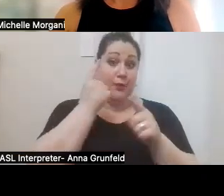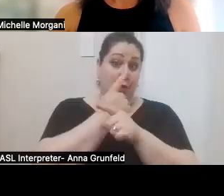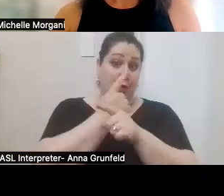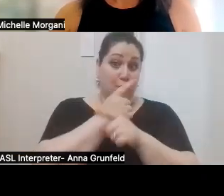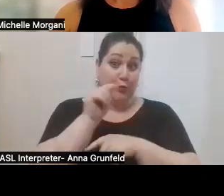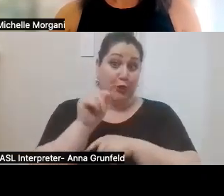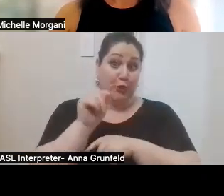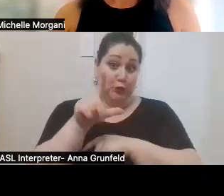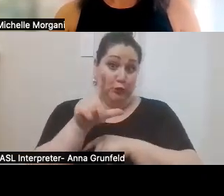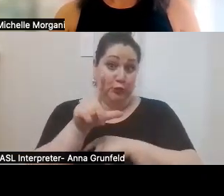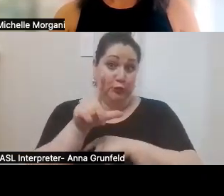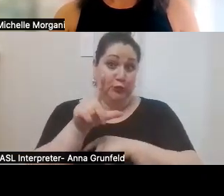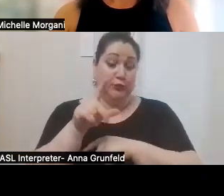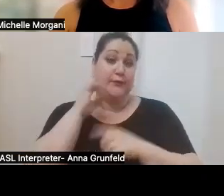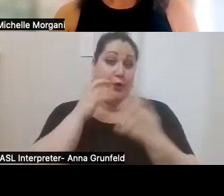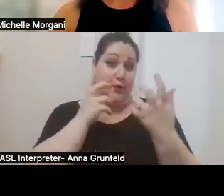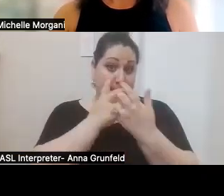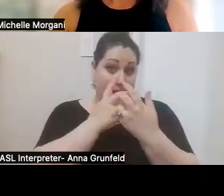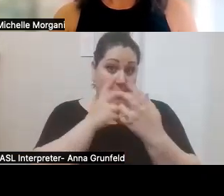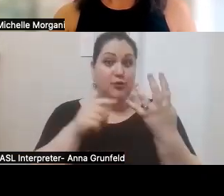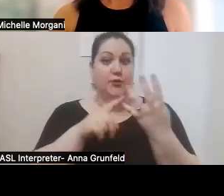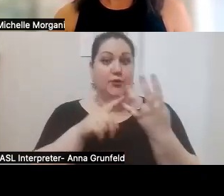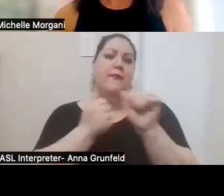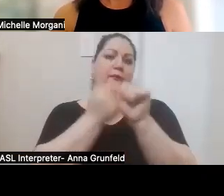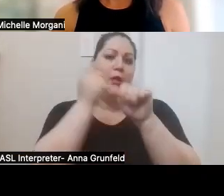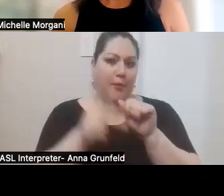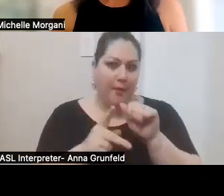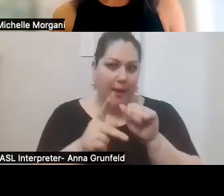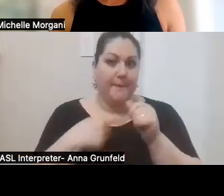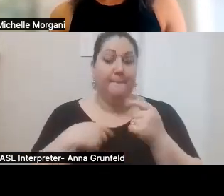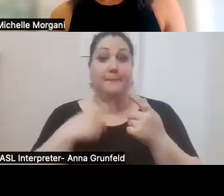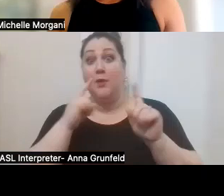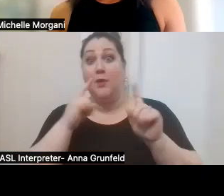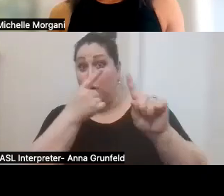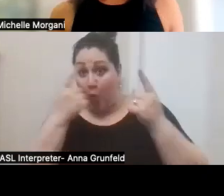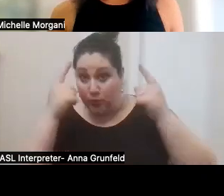Is the goal achieved? Is there a match? Have there been any changes? Do we need to go back to the beginning?